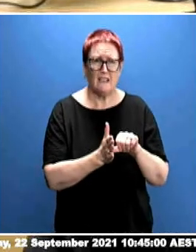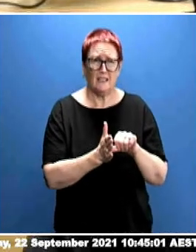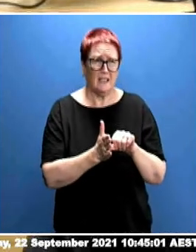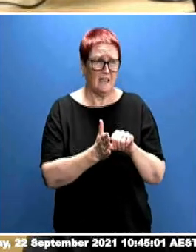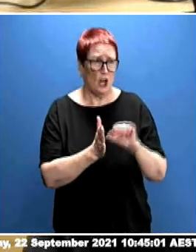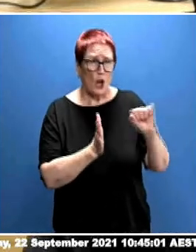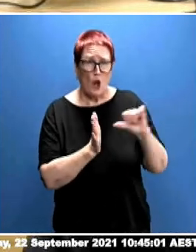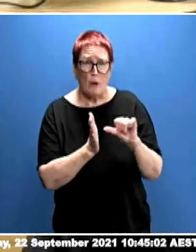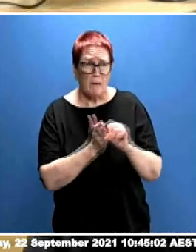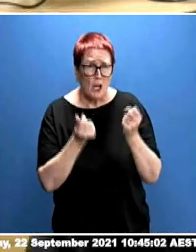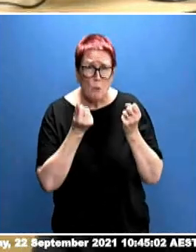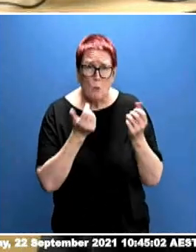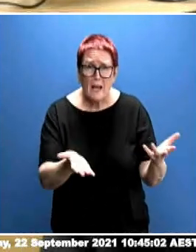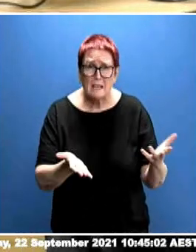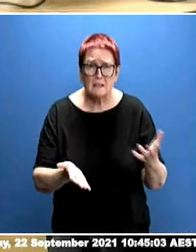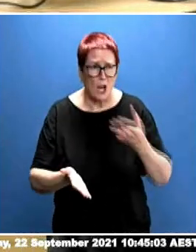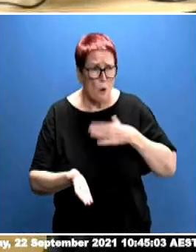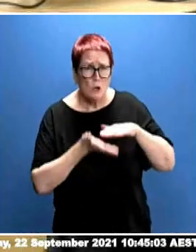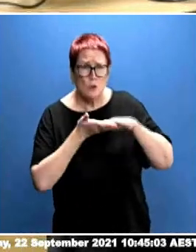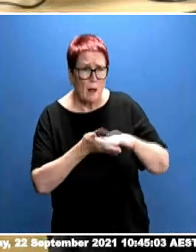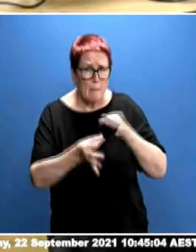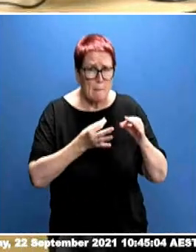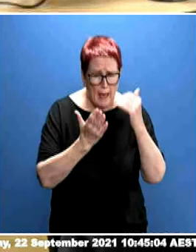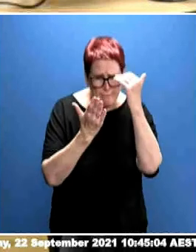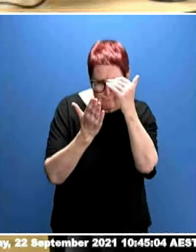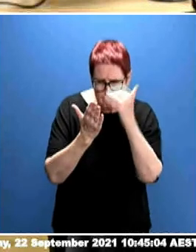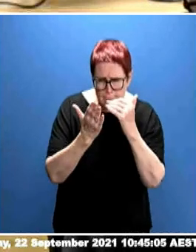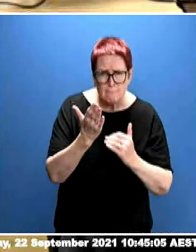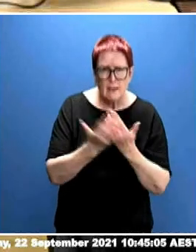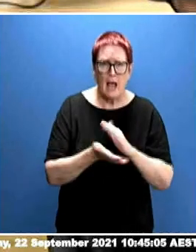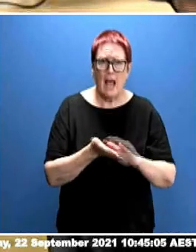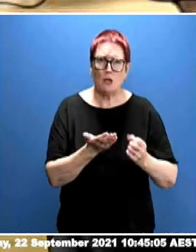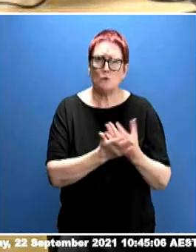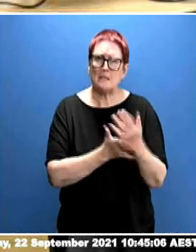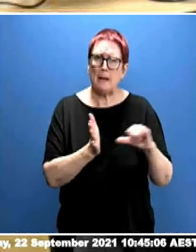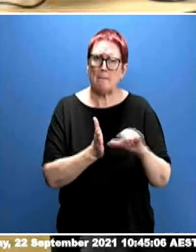So I would have liked to have been able to help plan out how to spend it better